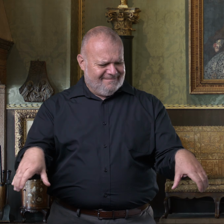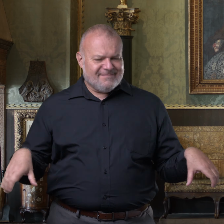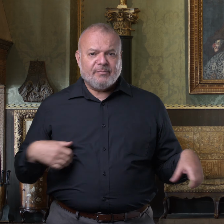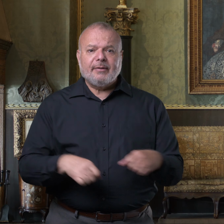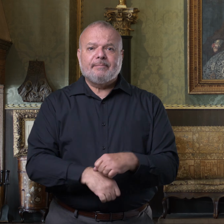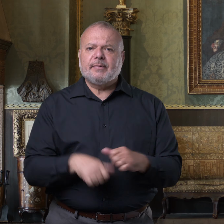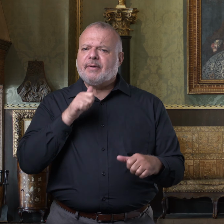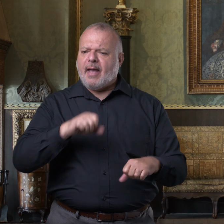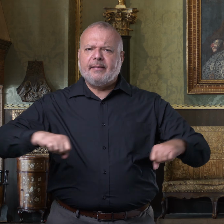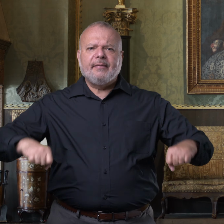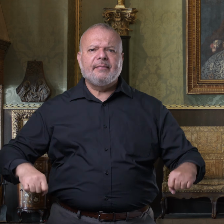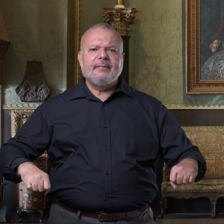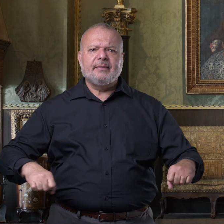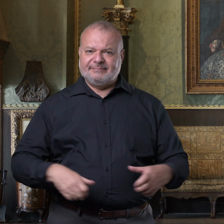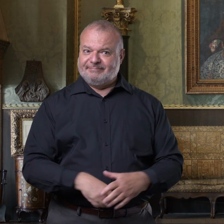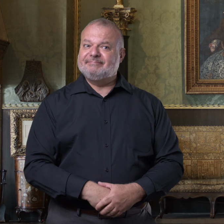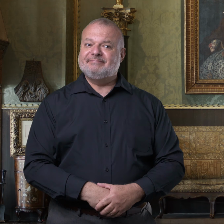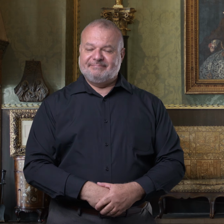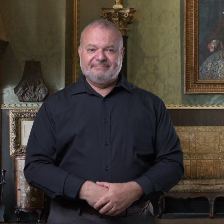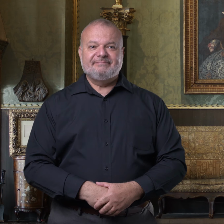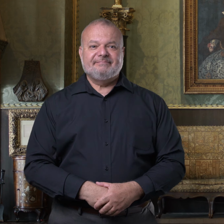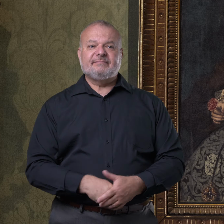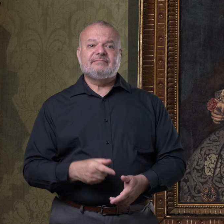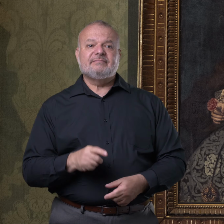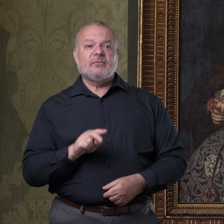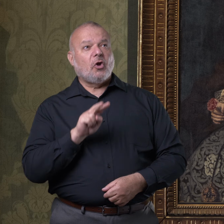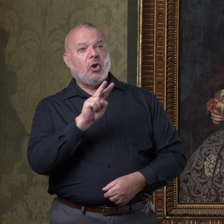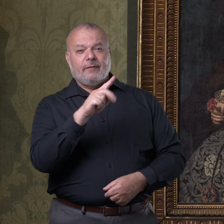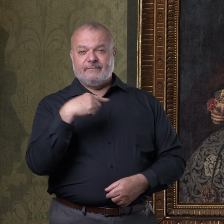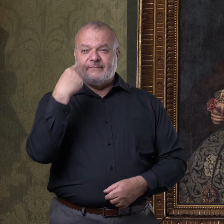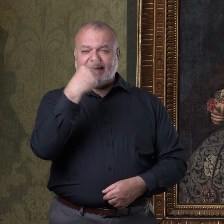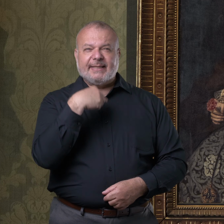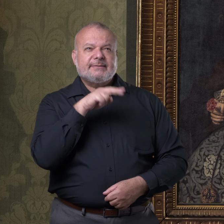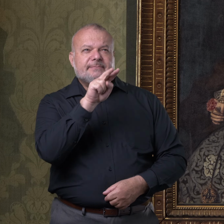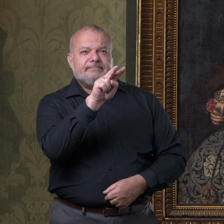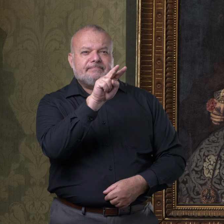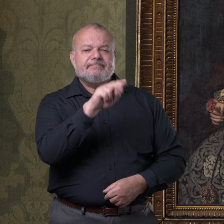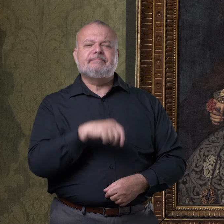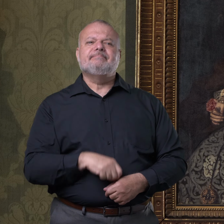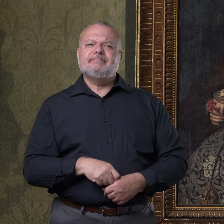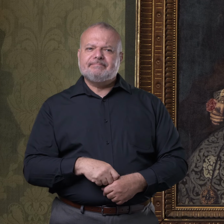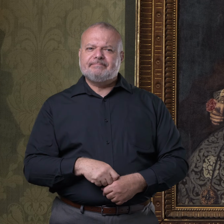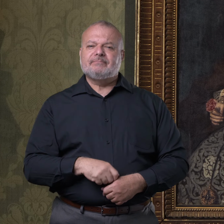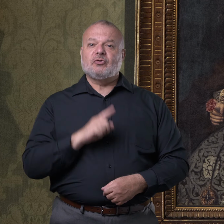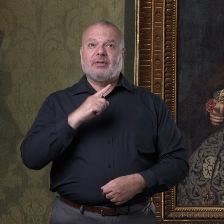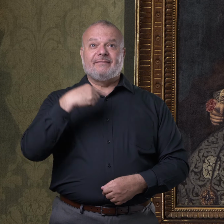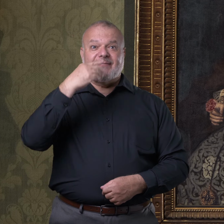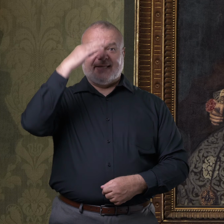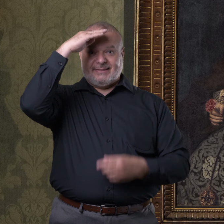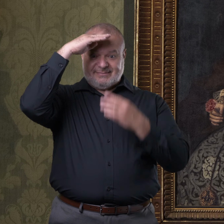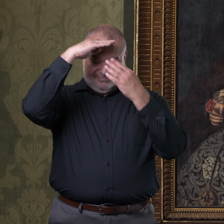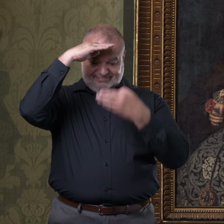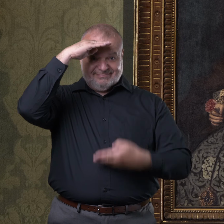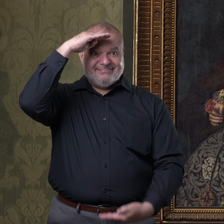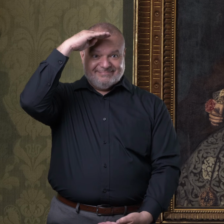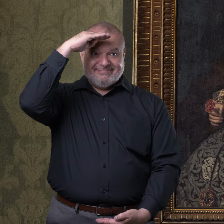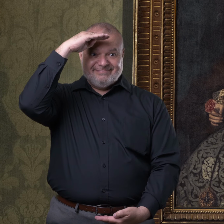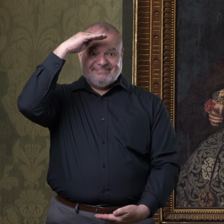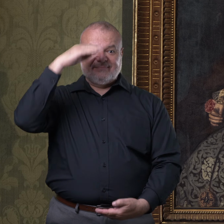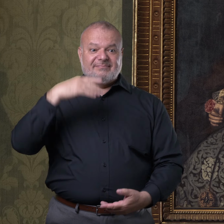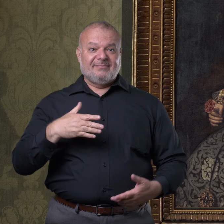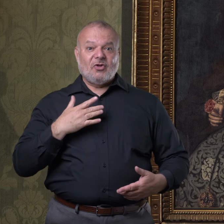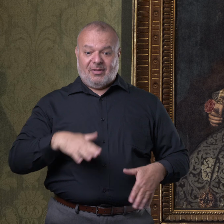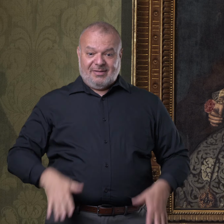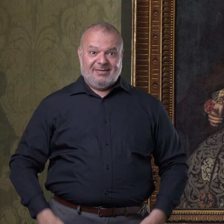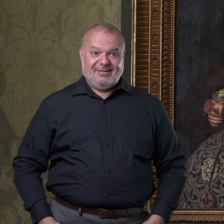The portrait ends somewhere around where her knees would be though they're well concealed